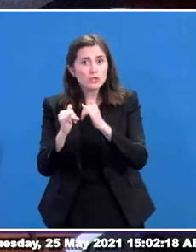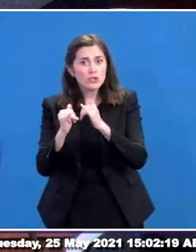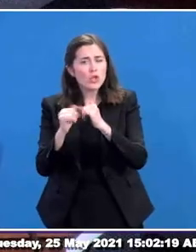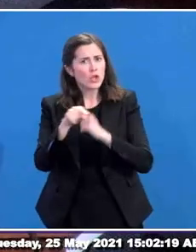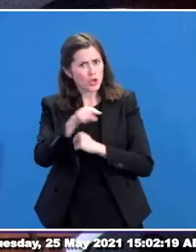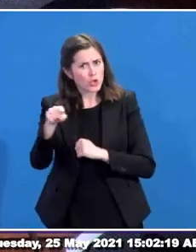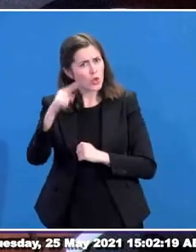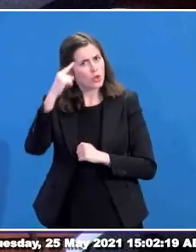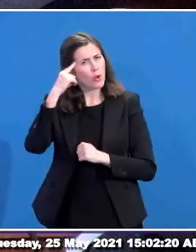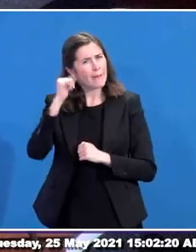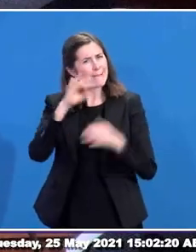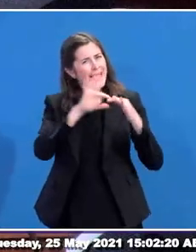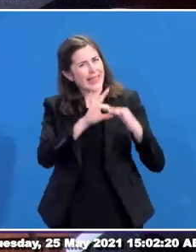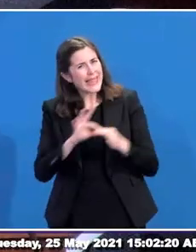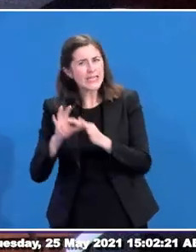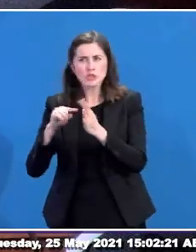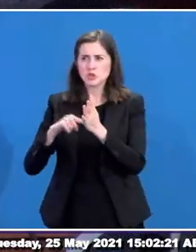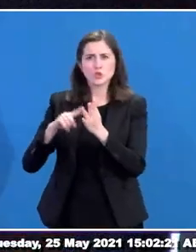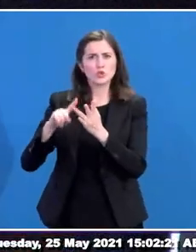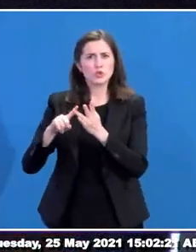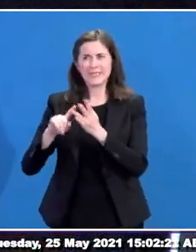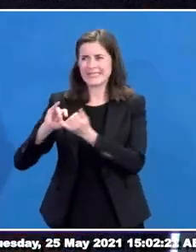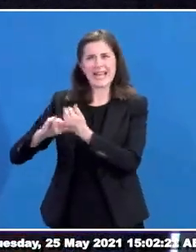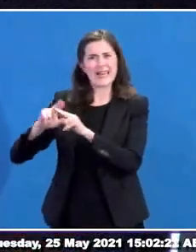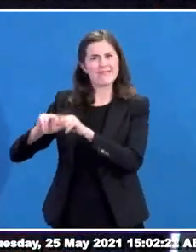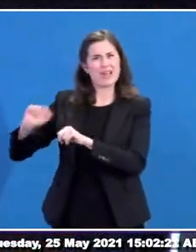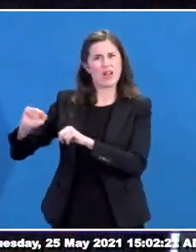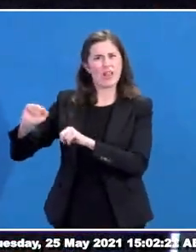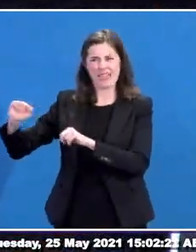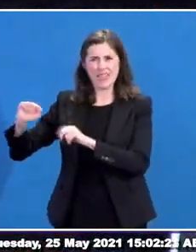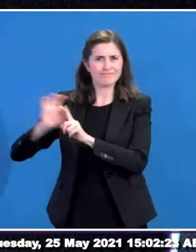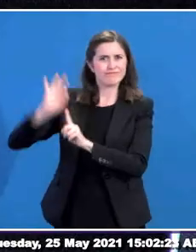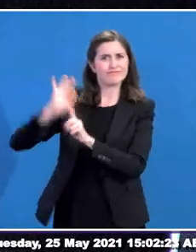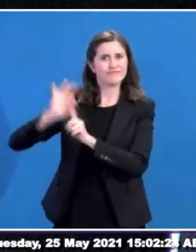questions that Sunnyfield was asking you to give some recommendations about?